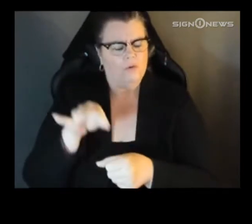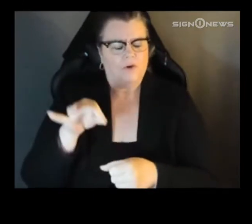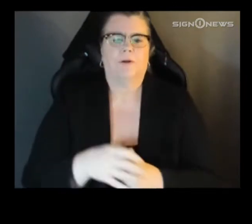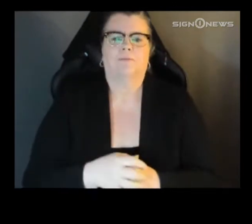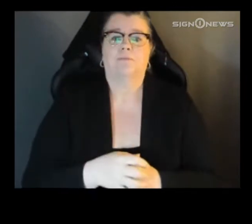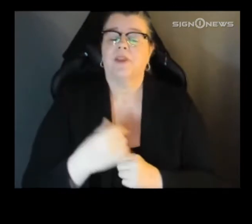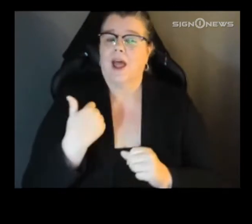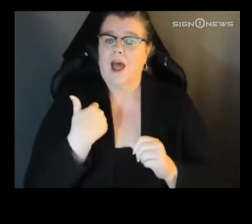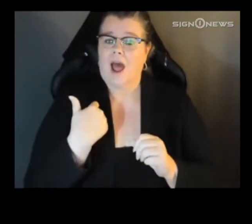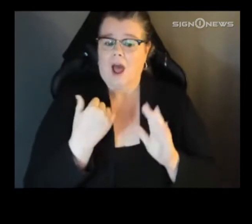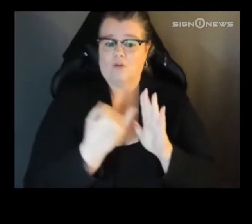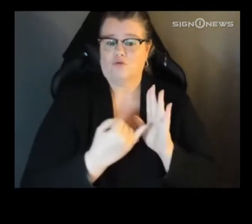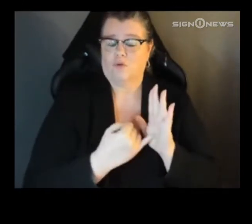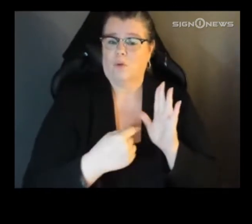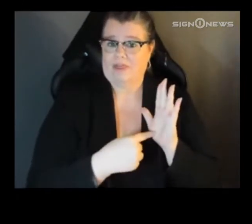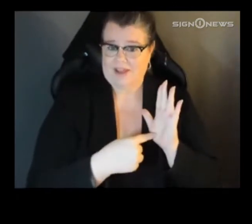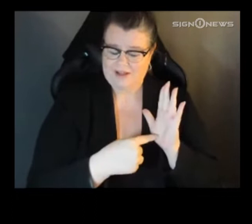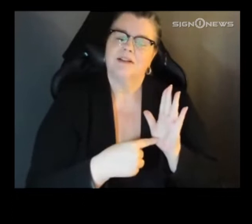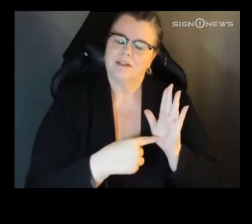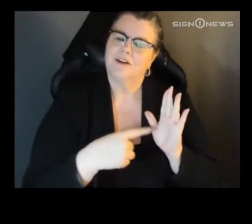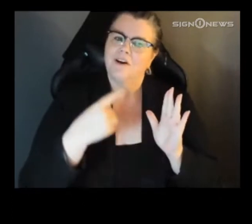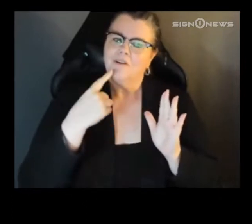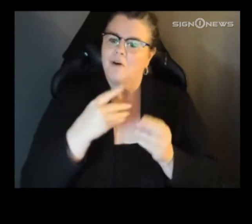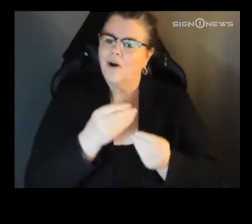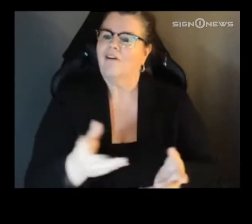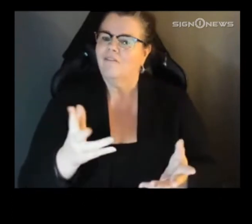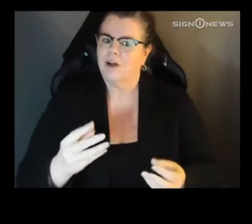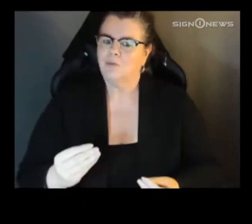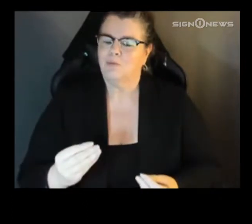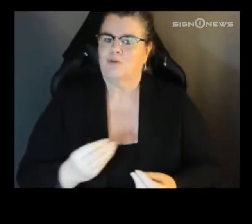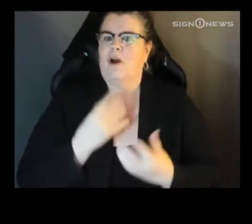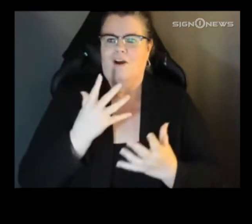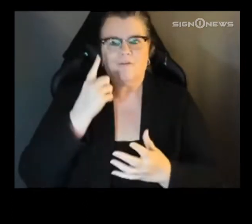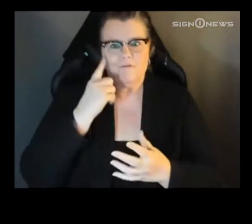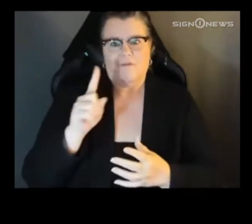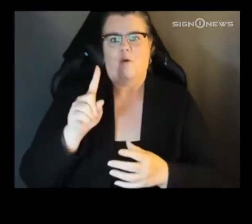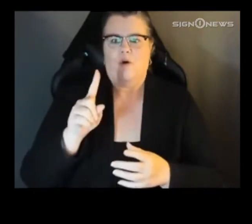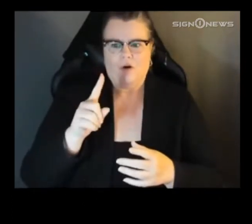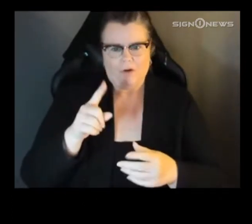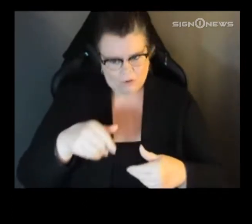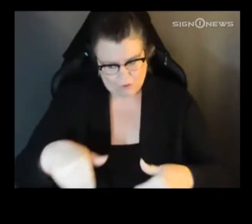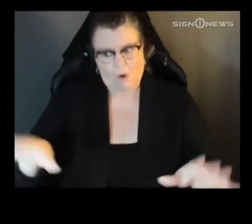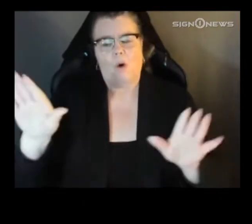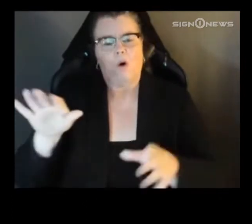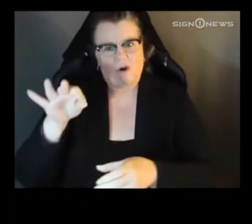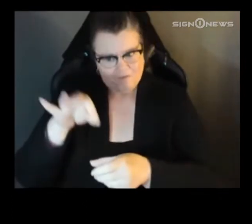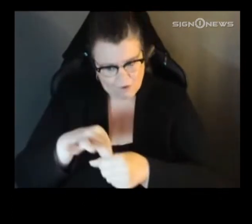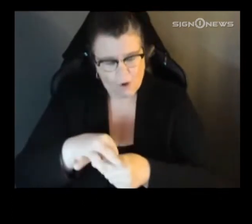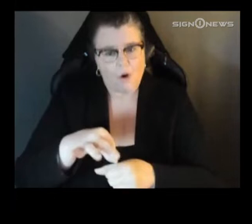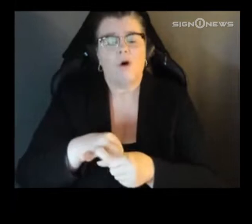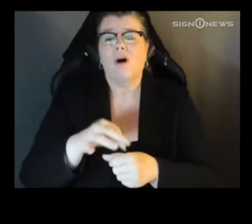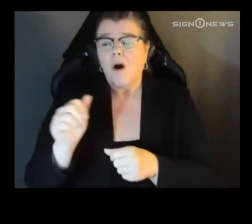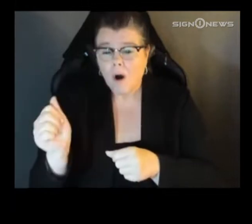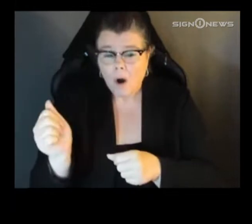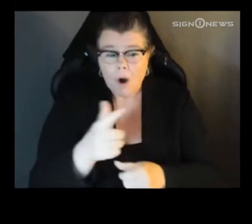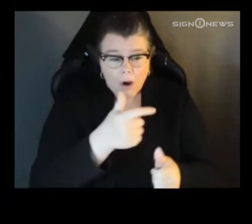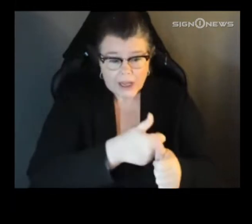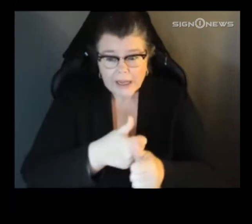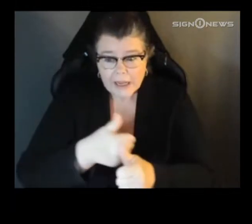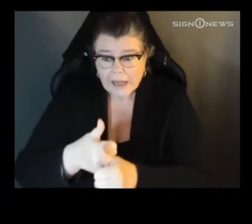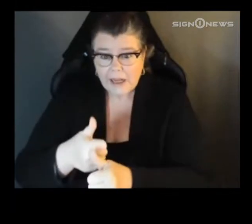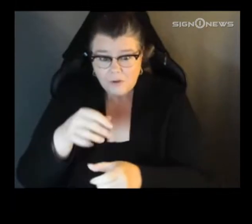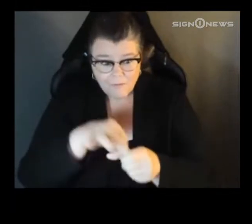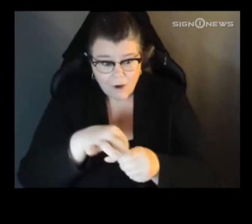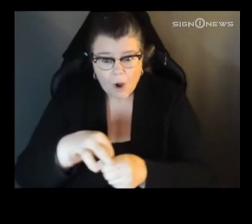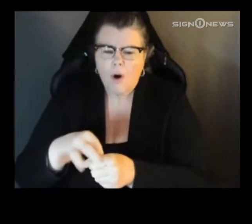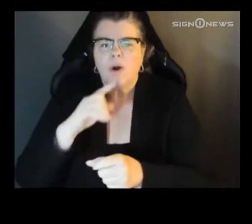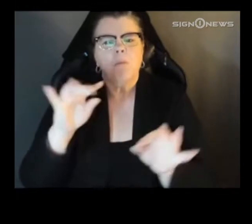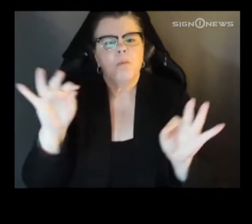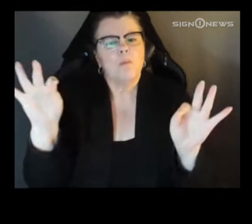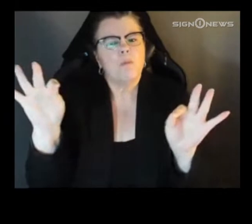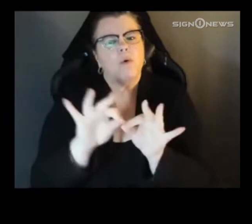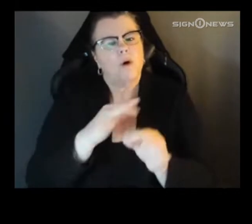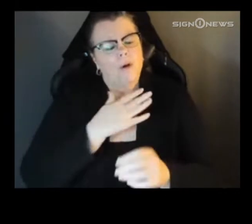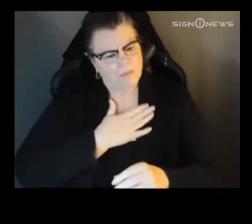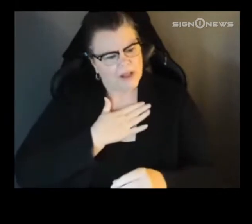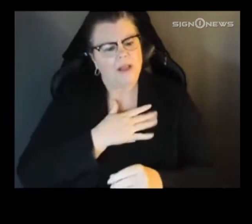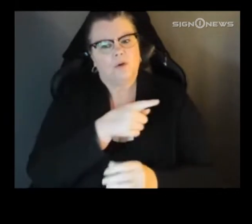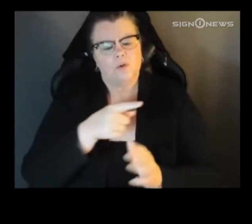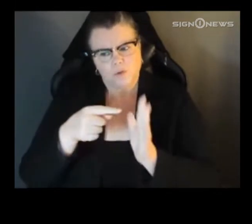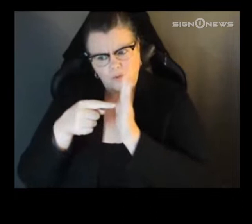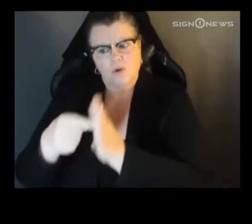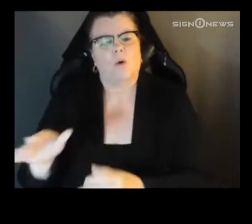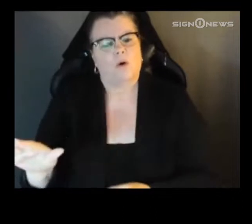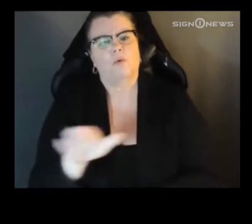to get out for the vote all those matters make your voice heard my fault matters do you know um